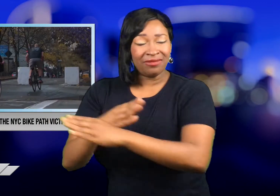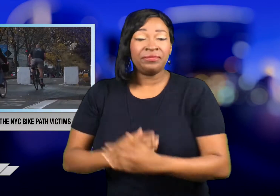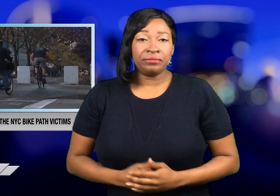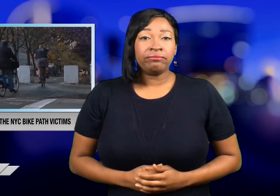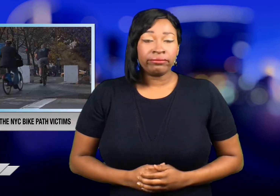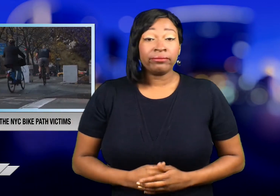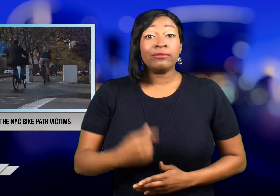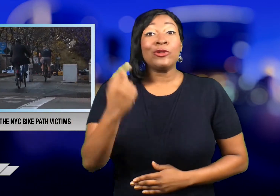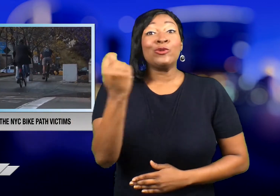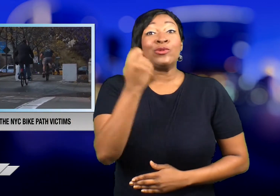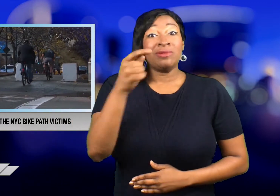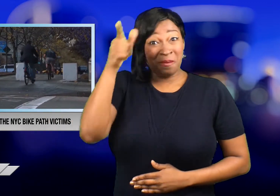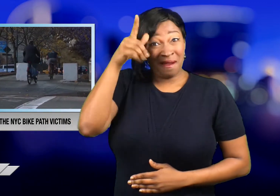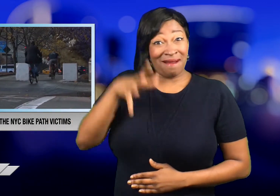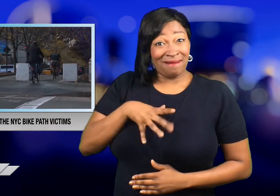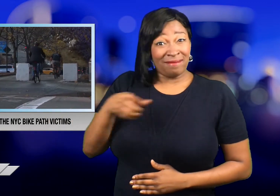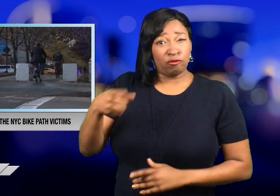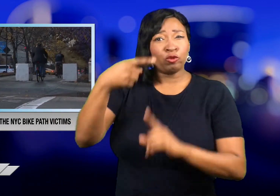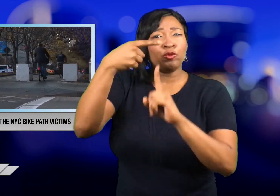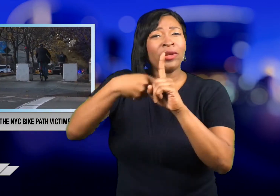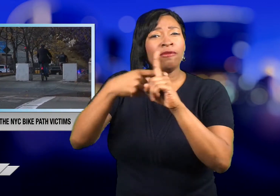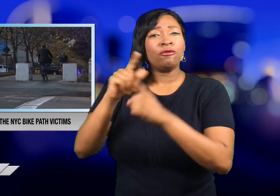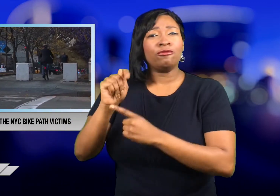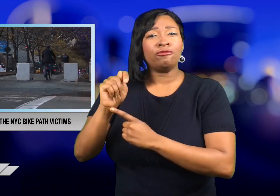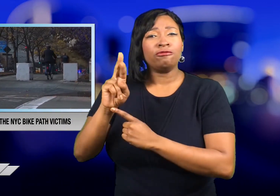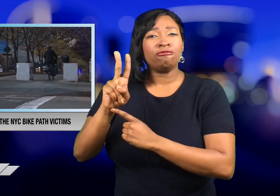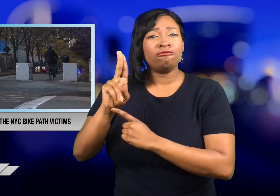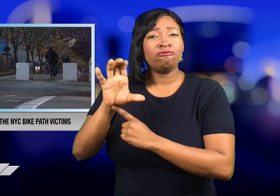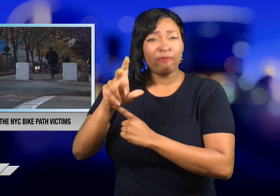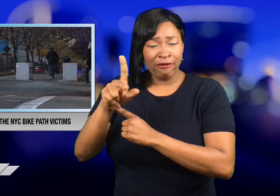On Tuesday a man drove a rented truck down part of the